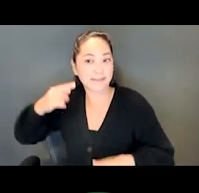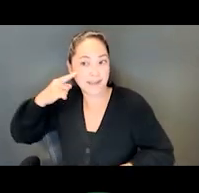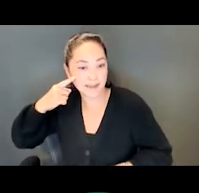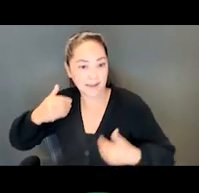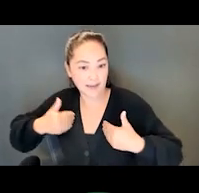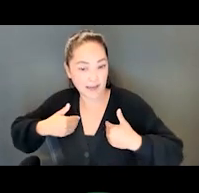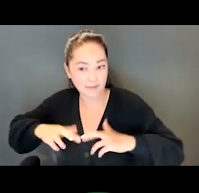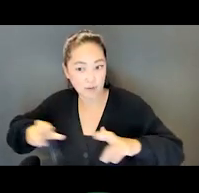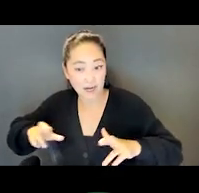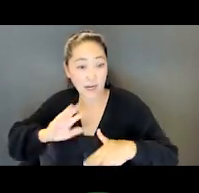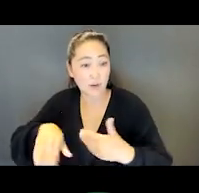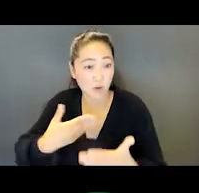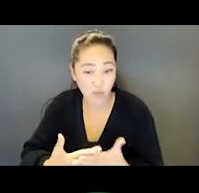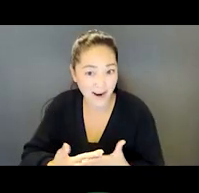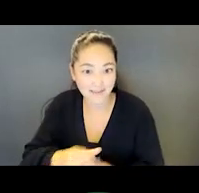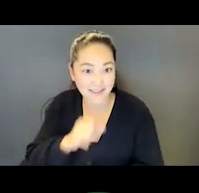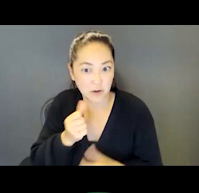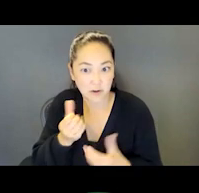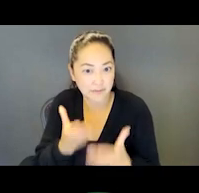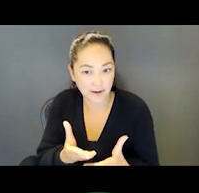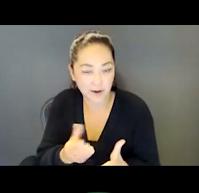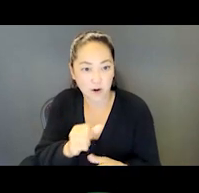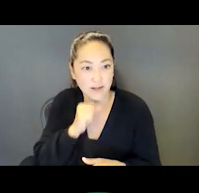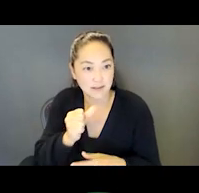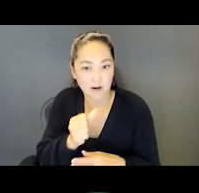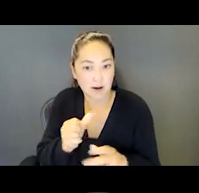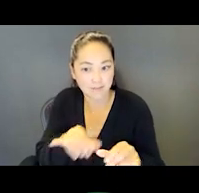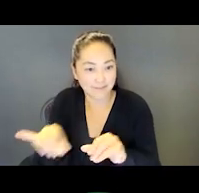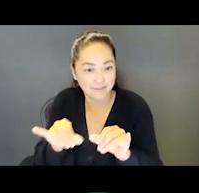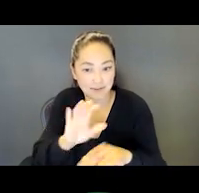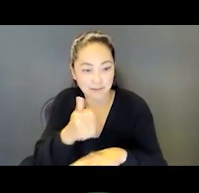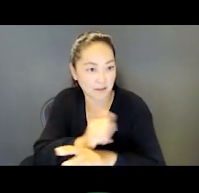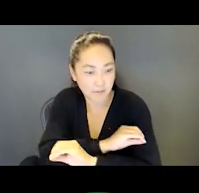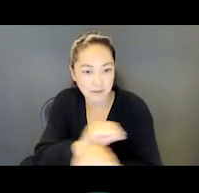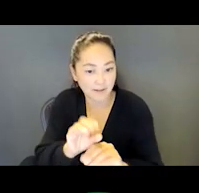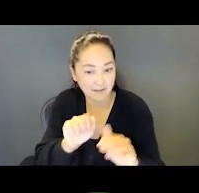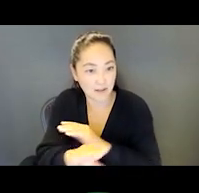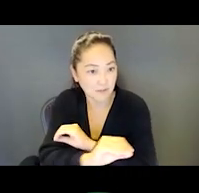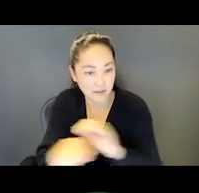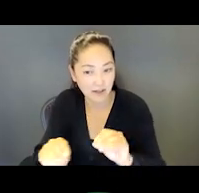that we're doing both, right? We're innovating and. Doing things to make things better and more inclusive, but we're